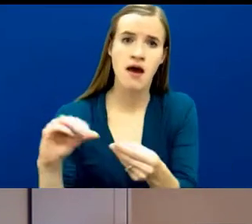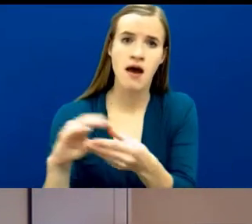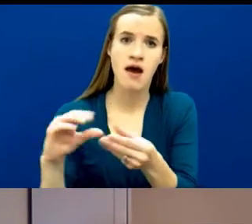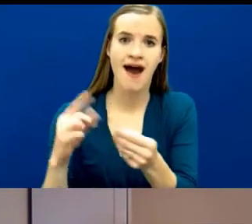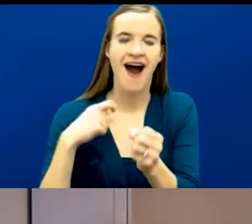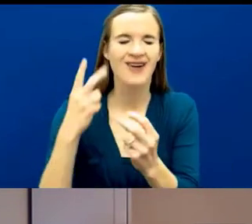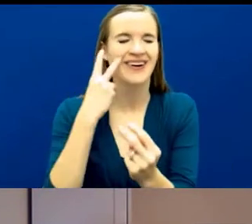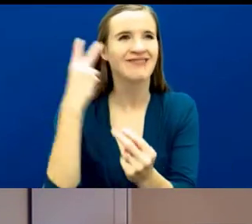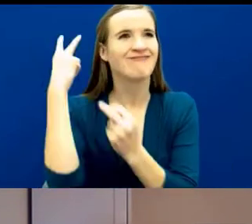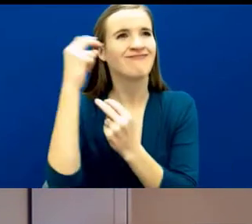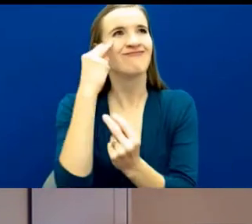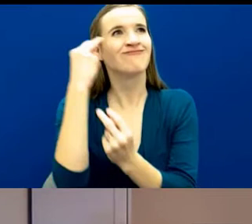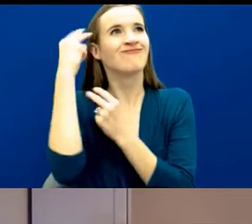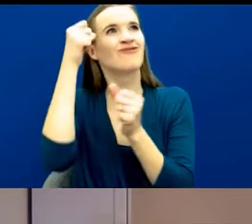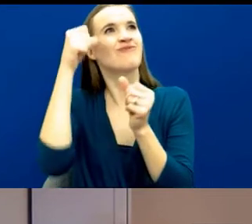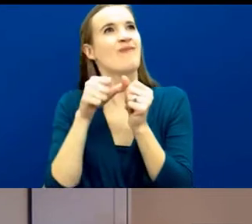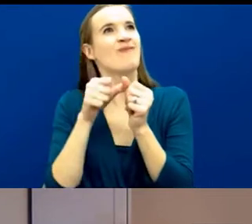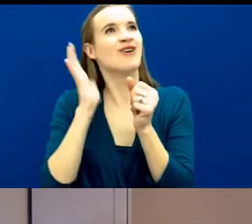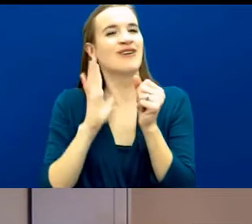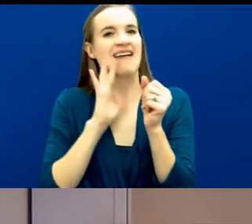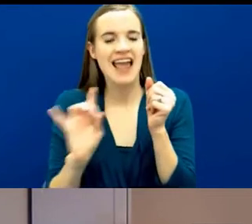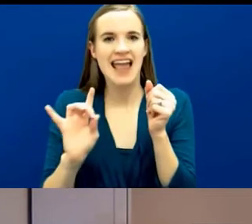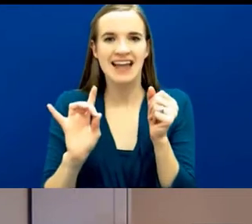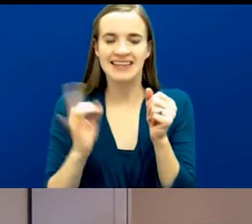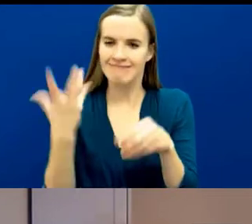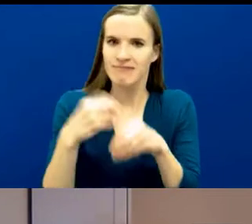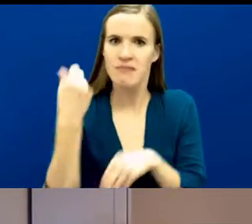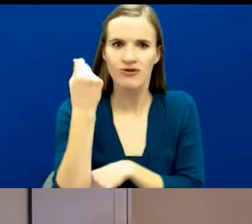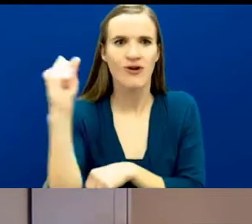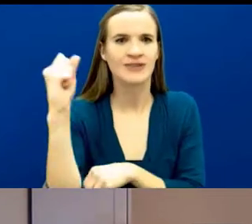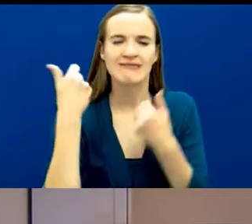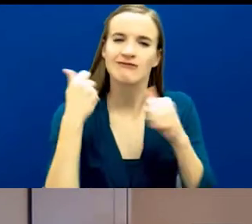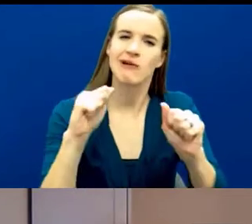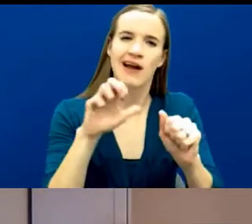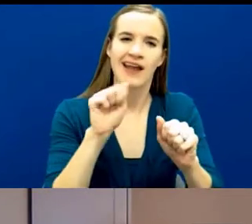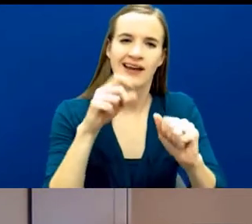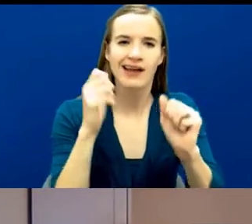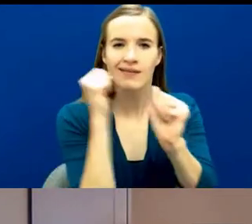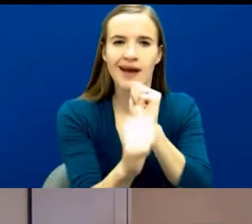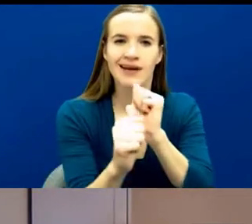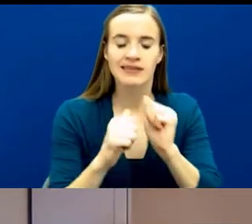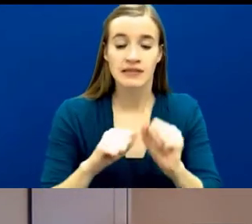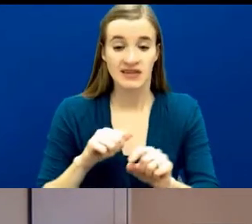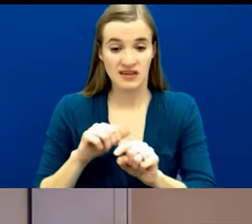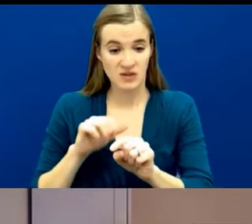fighting to get the ADA passed. So it wasn't really a hard experience. It was a, it was a pleasant experience.